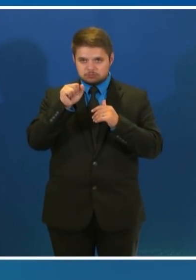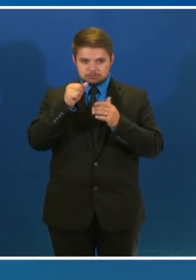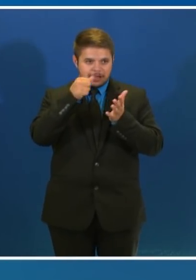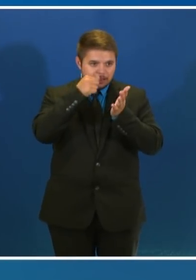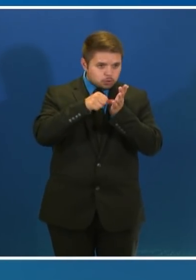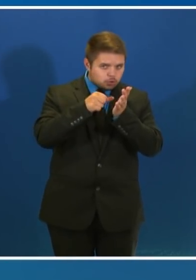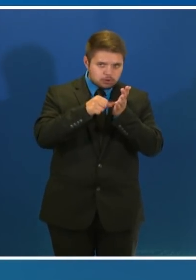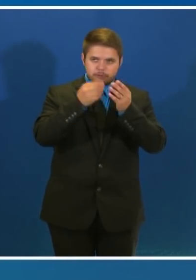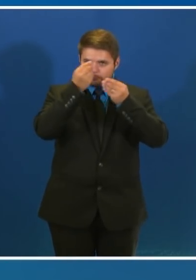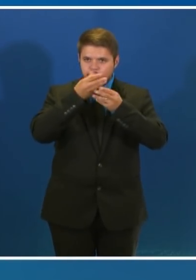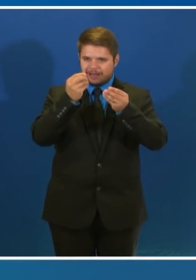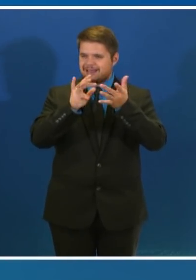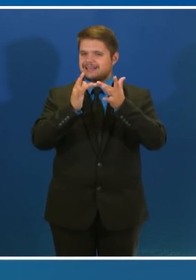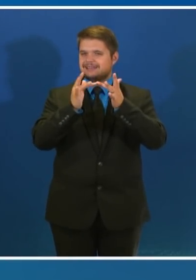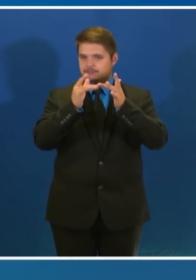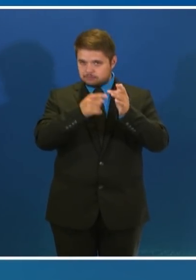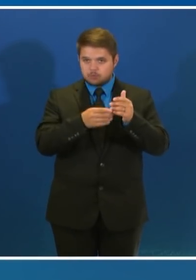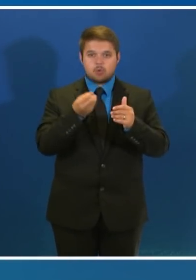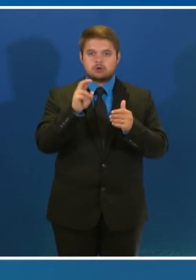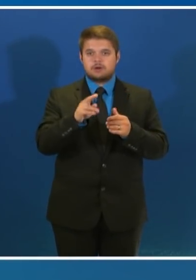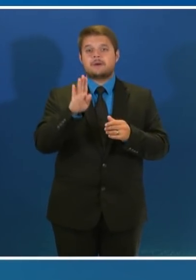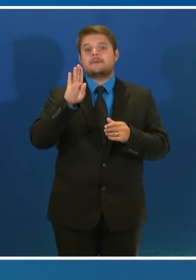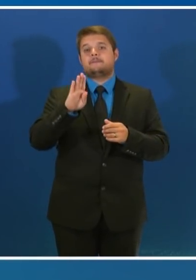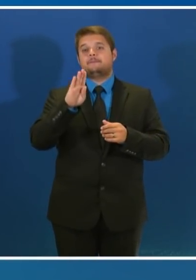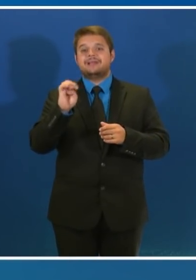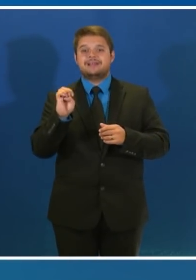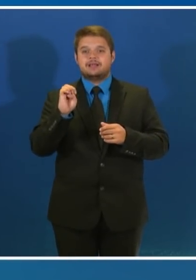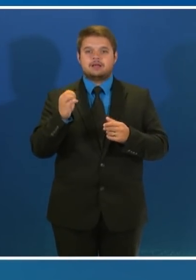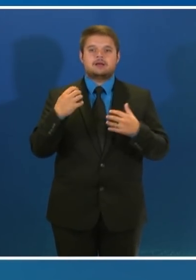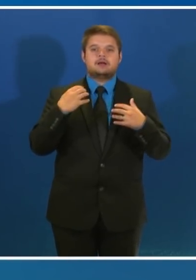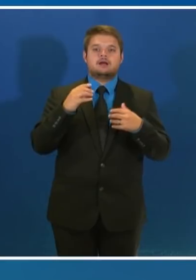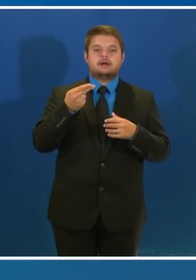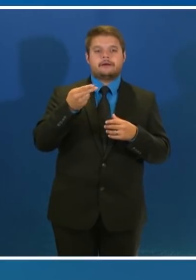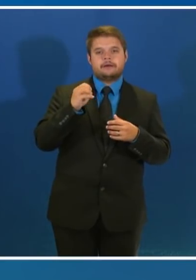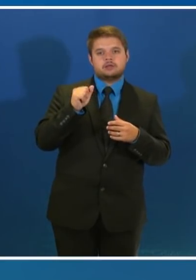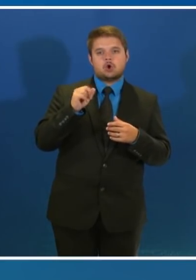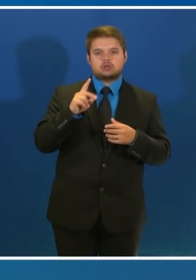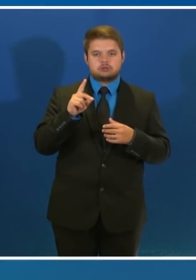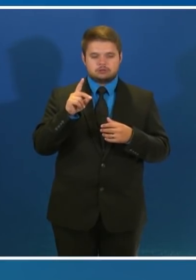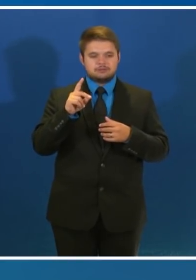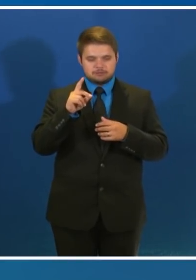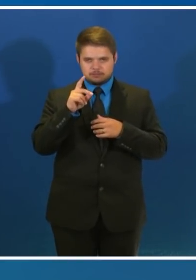resident engagement website to stay in the know and to weigh in on key city projects.